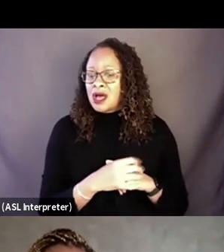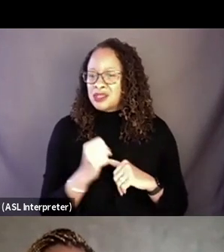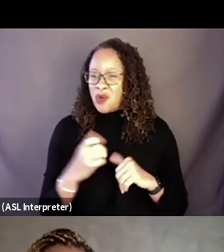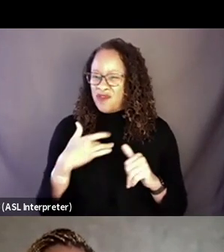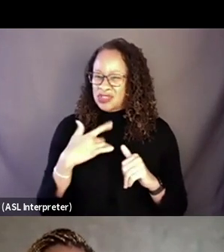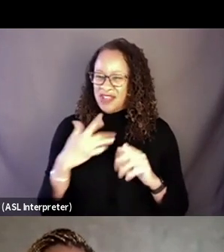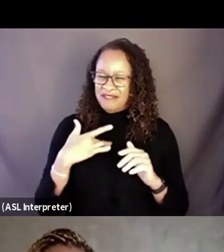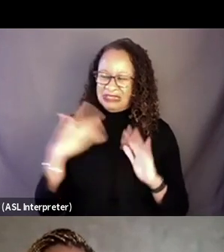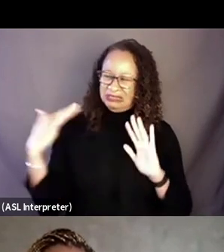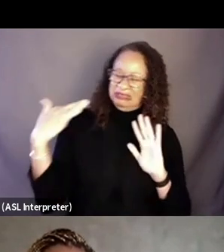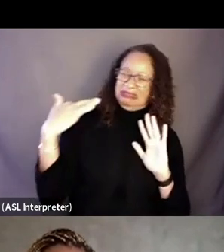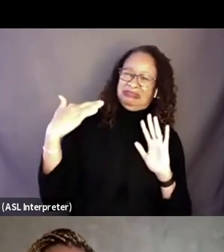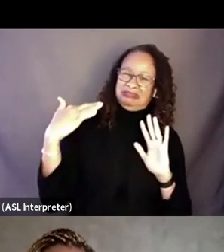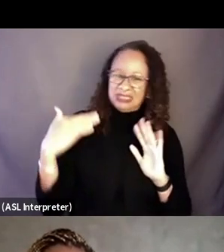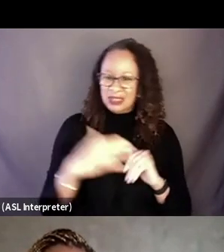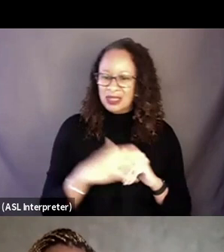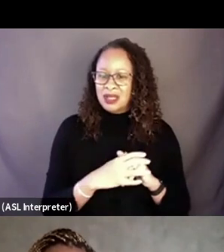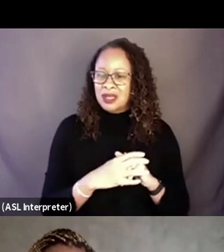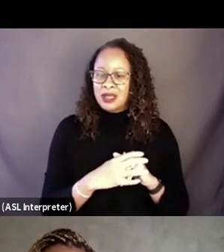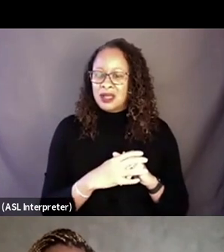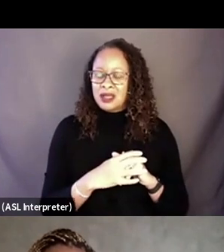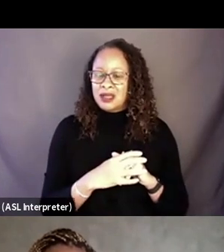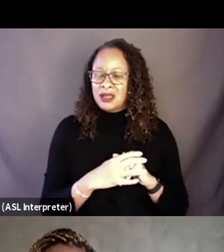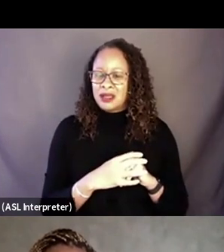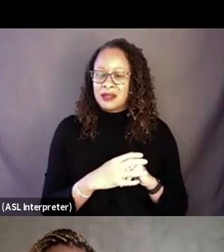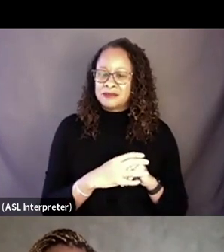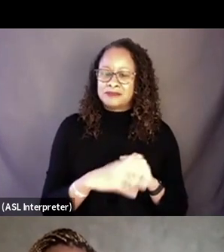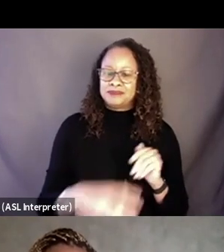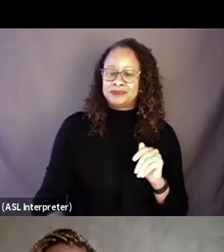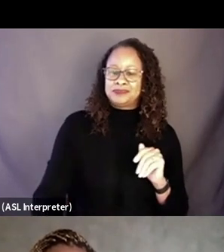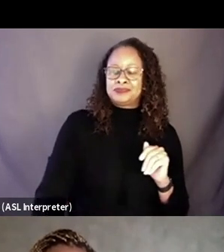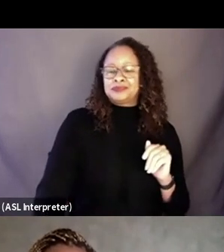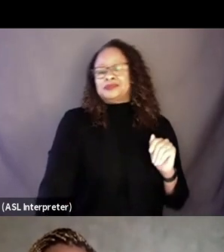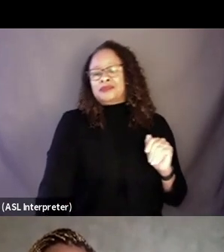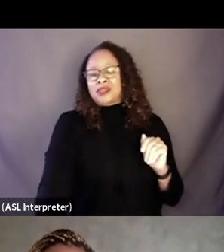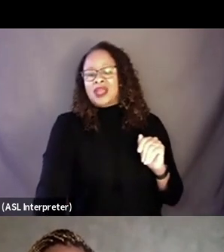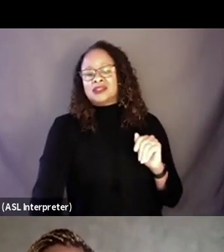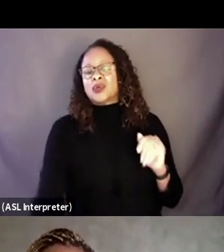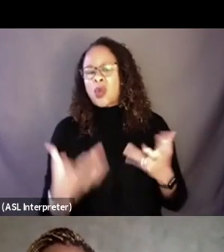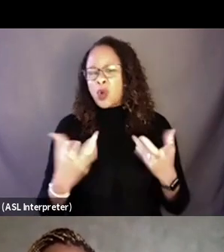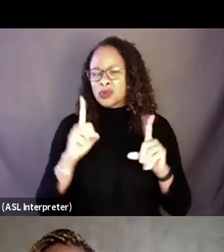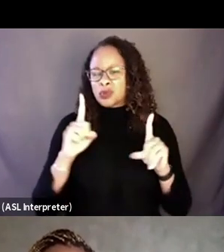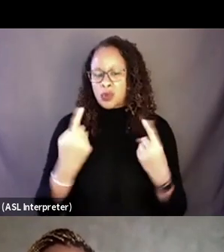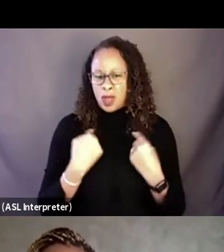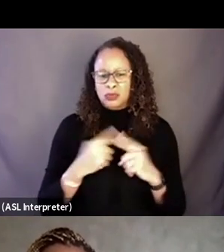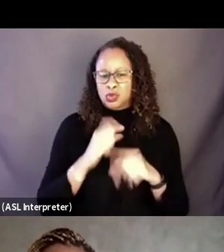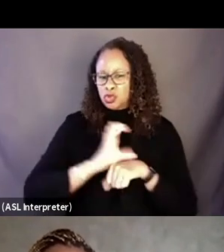There was a time someone had come to church with me and I said, no you can't come that's my favorite space. So there's a lot of that push and pull